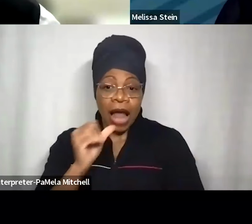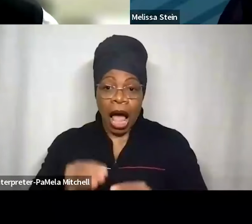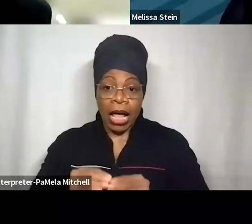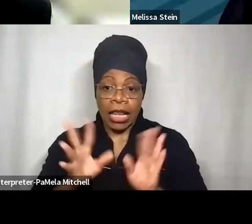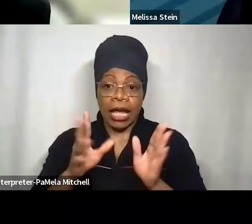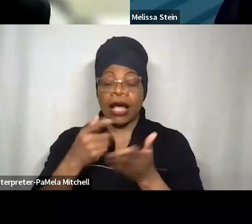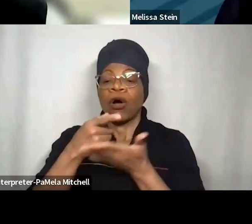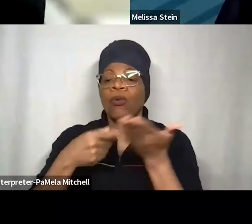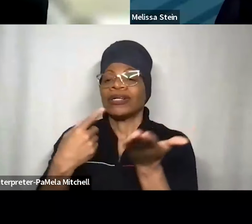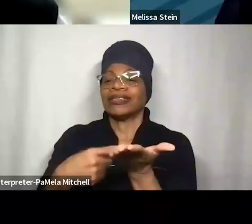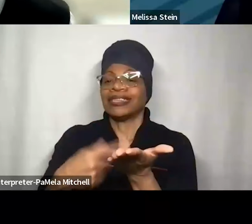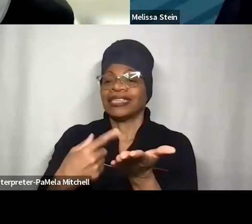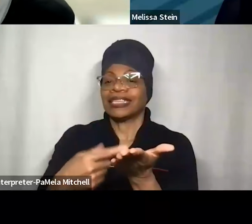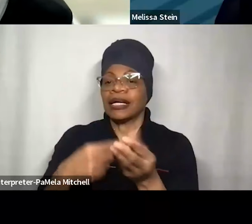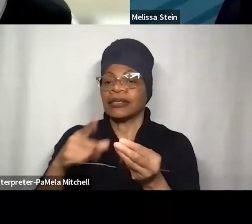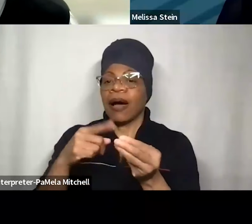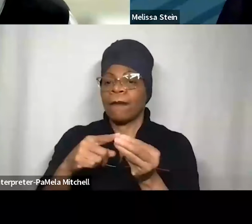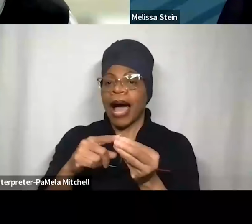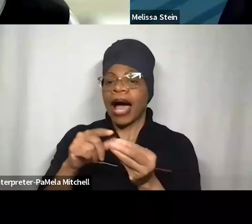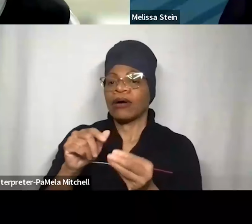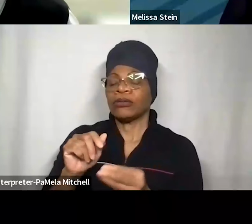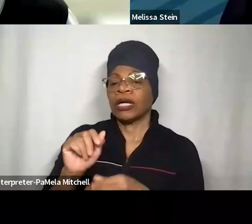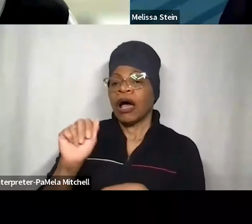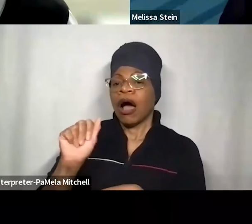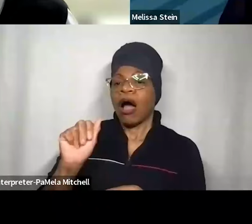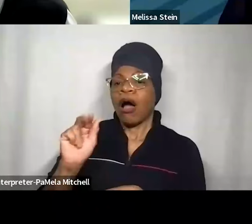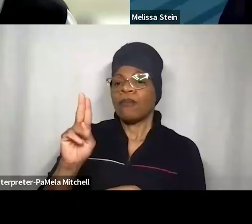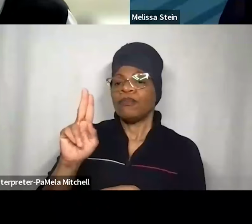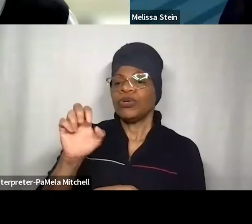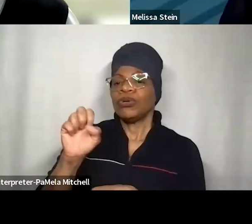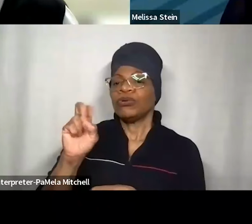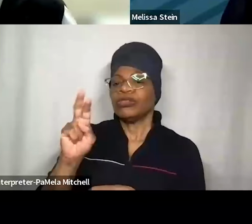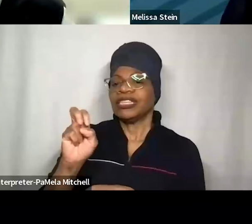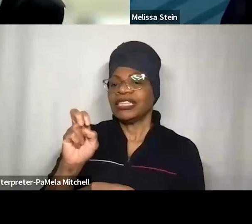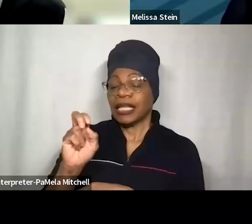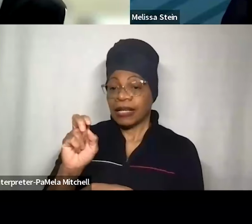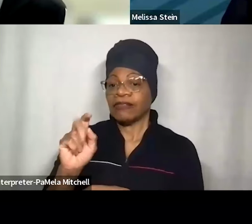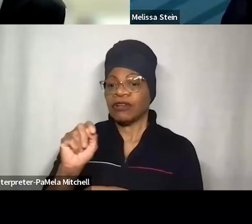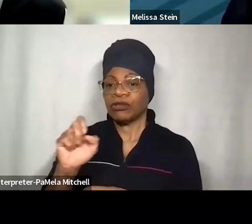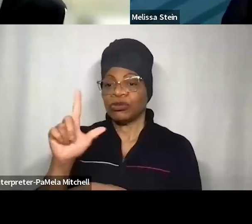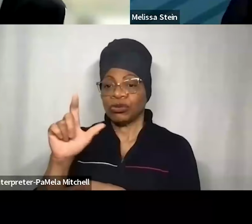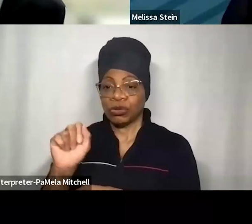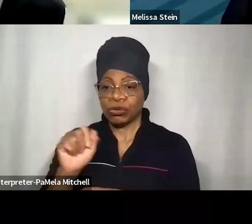in terms of use of instruments by non-clinicians is primarily the screening instruments, right?